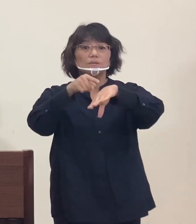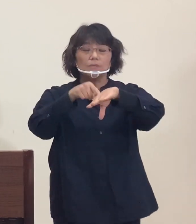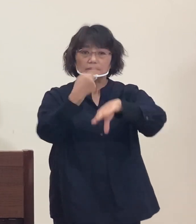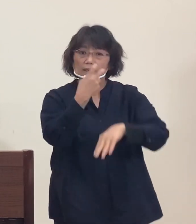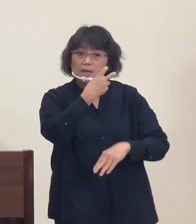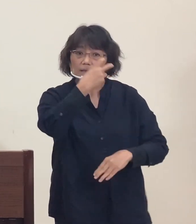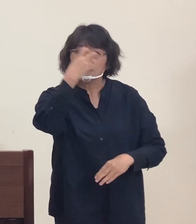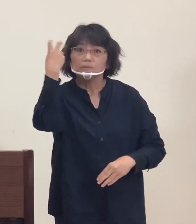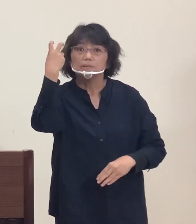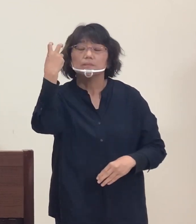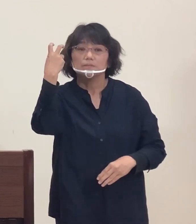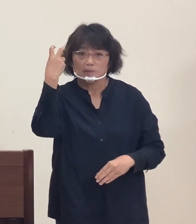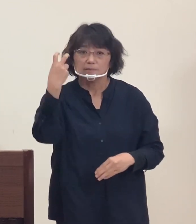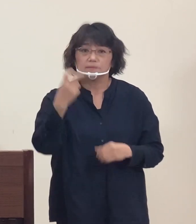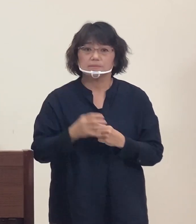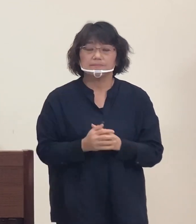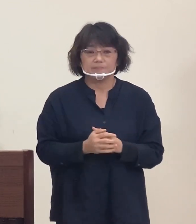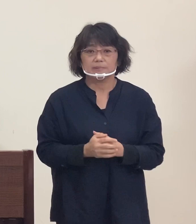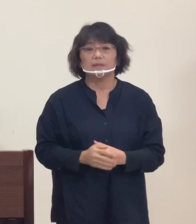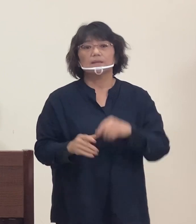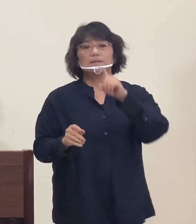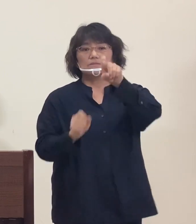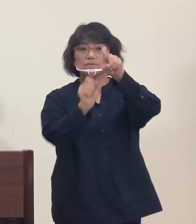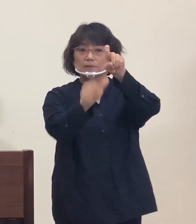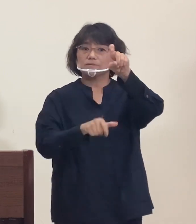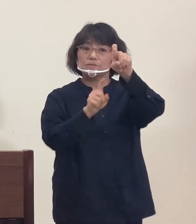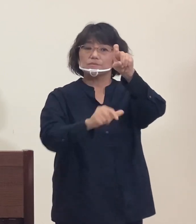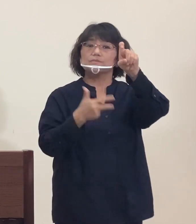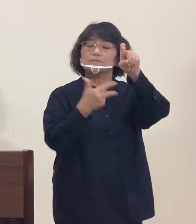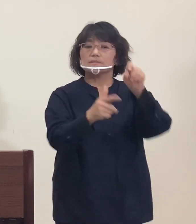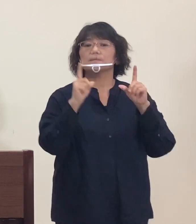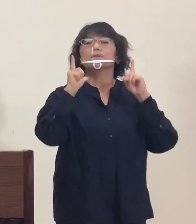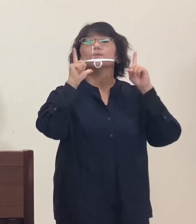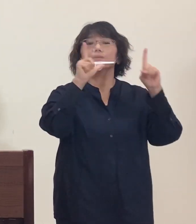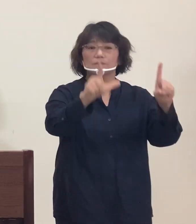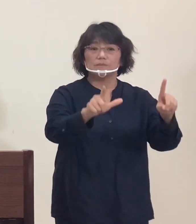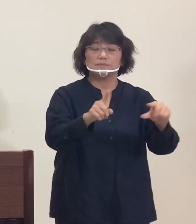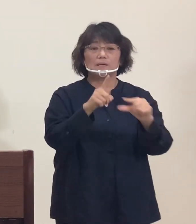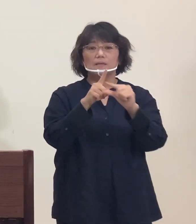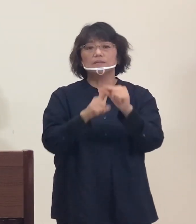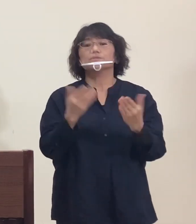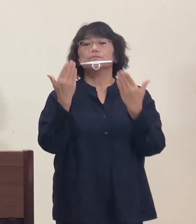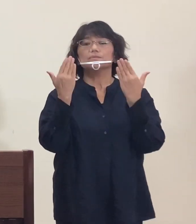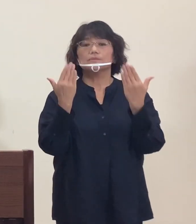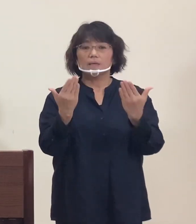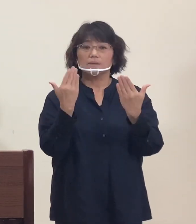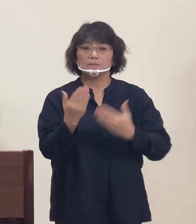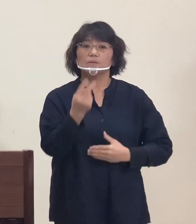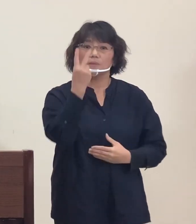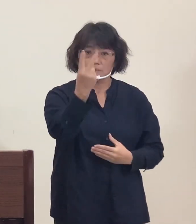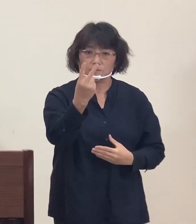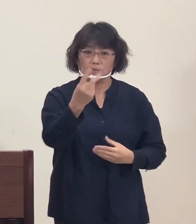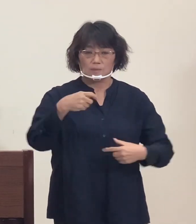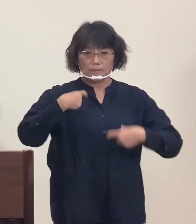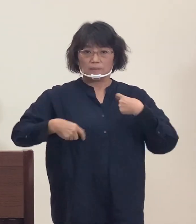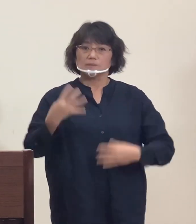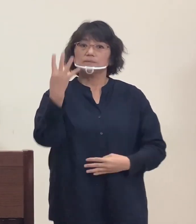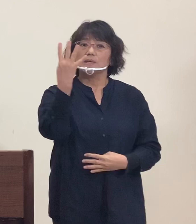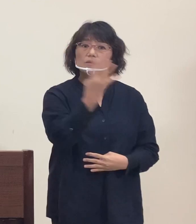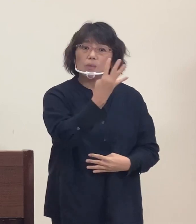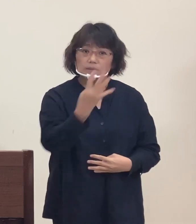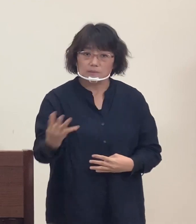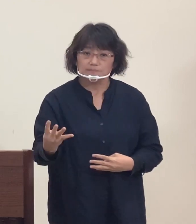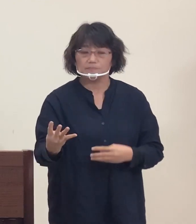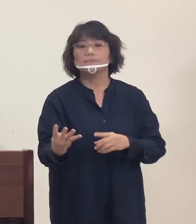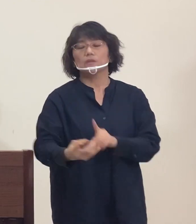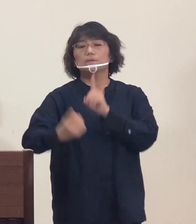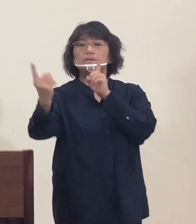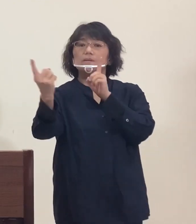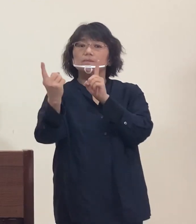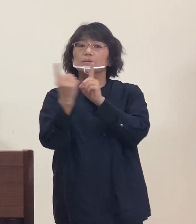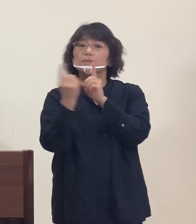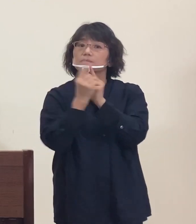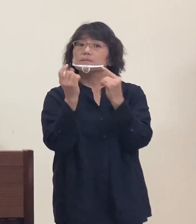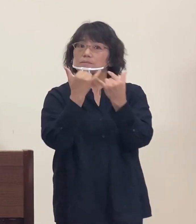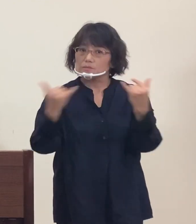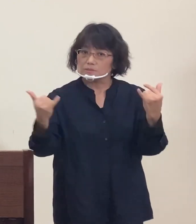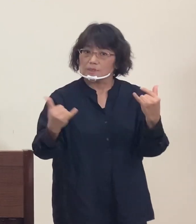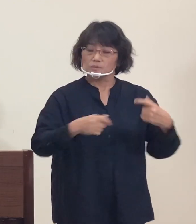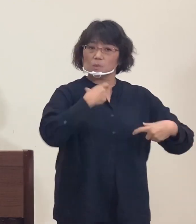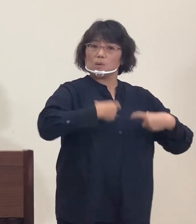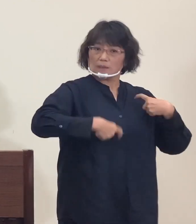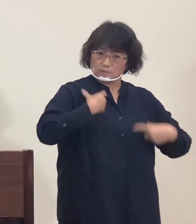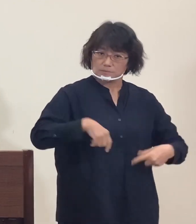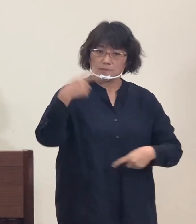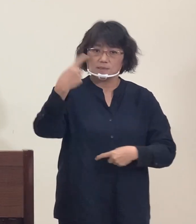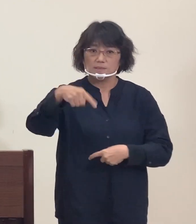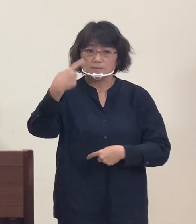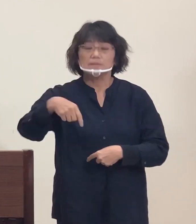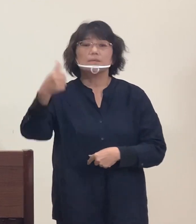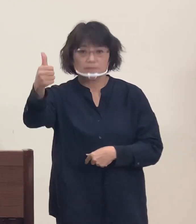The students and teachers designated as having had close contact